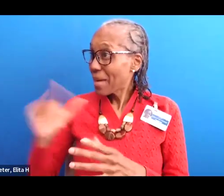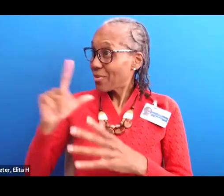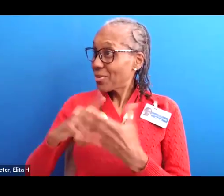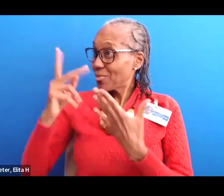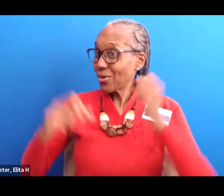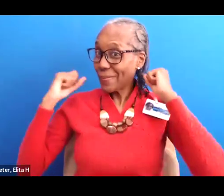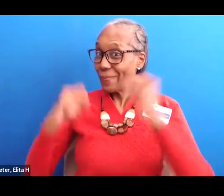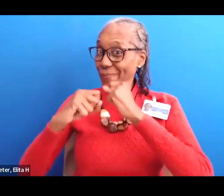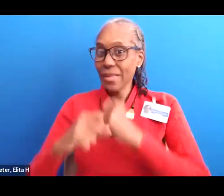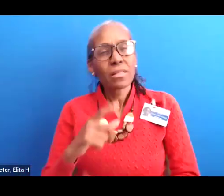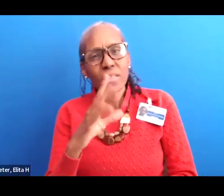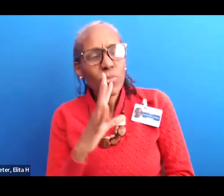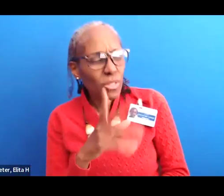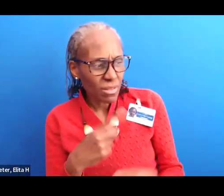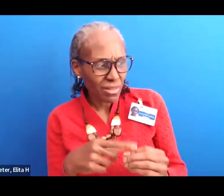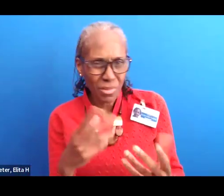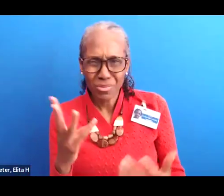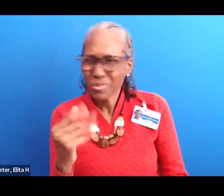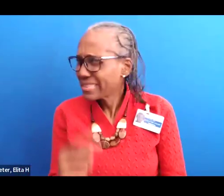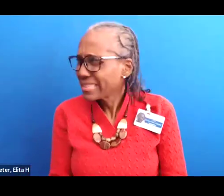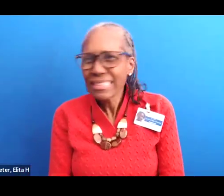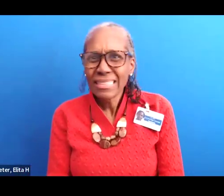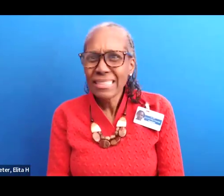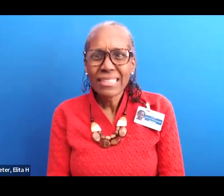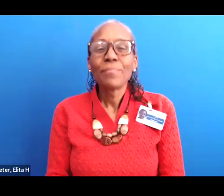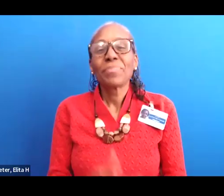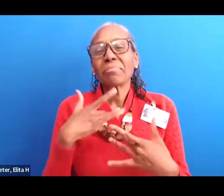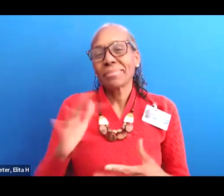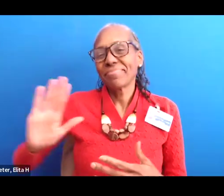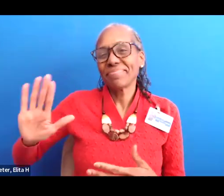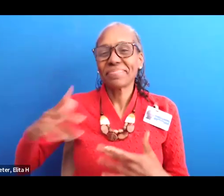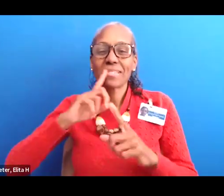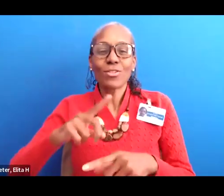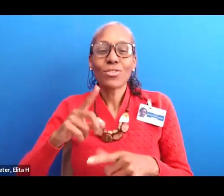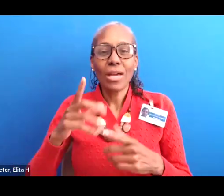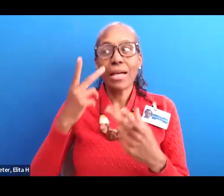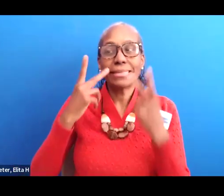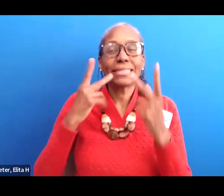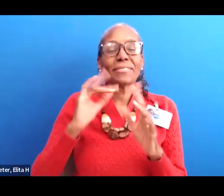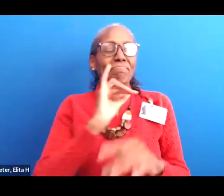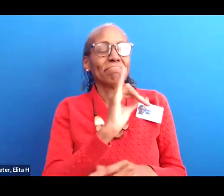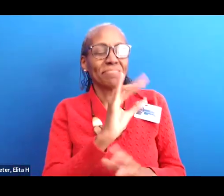like, “Hey, what are you talking about?” That's more the answer that I usually see from people.